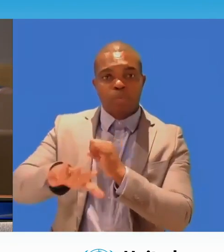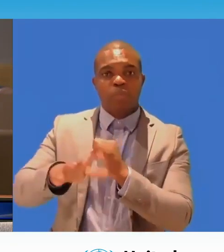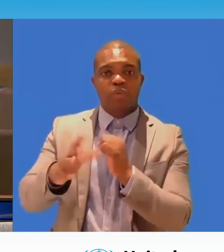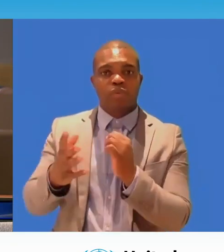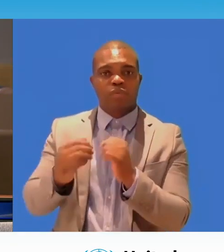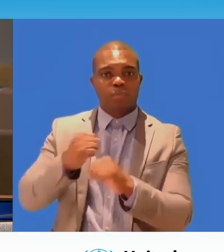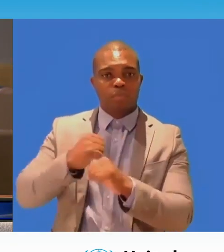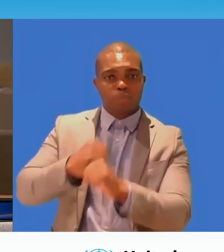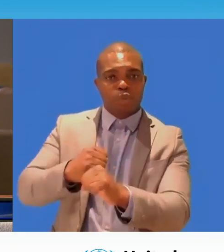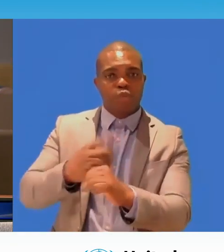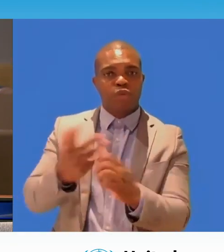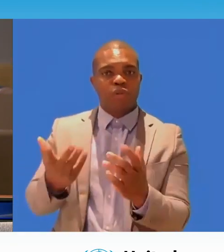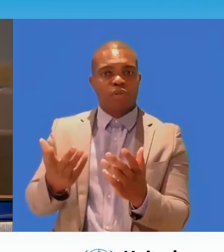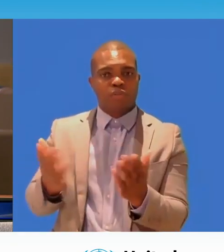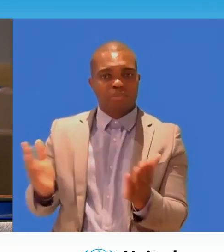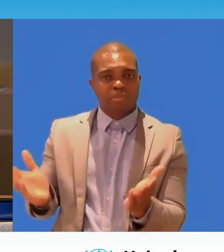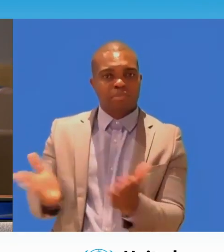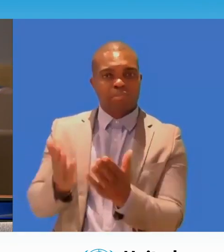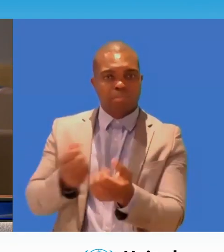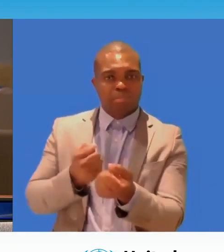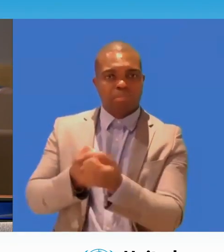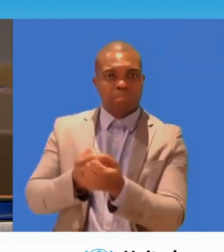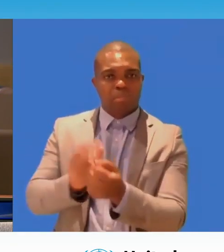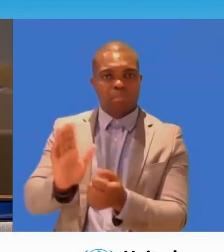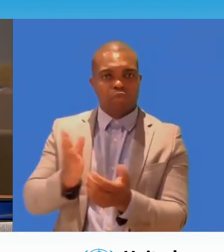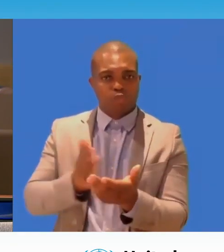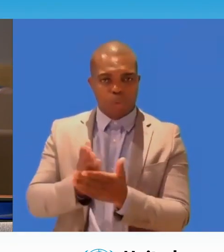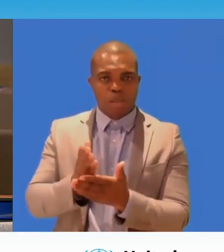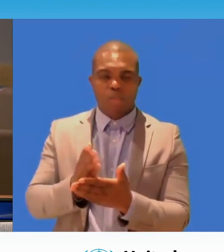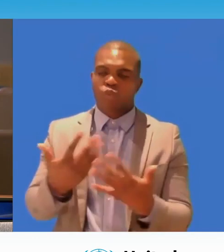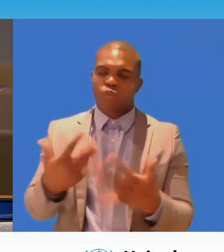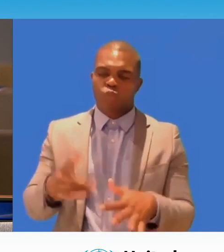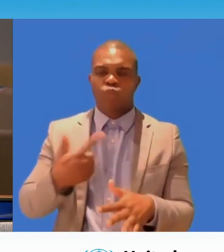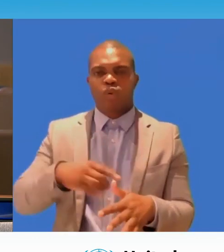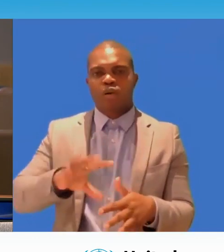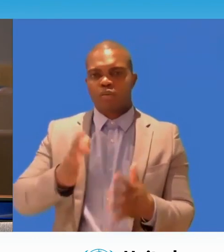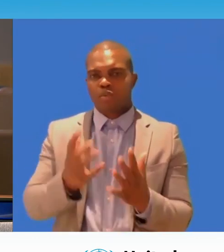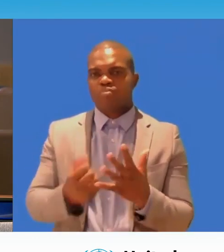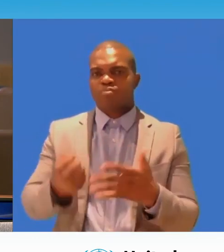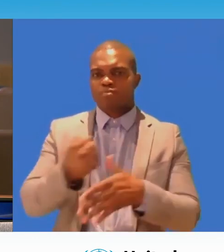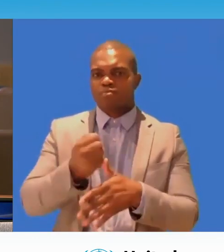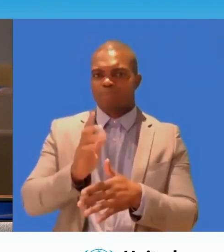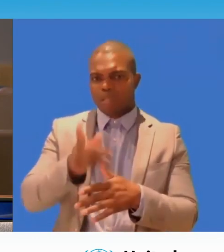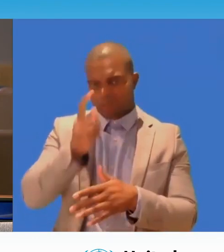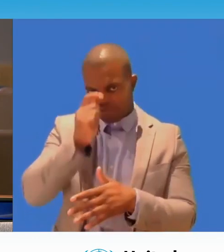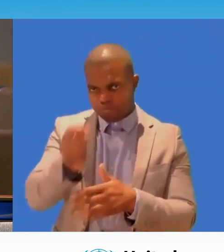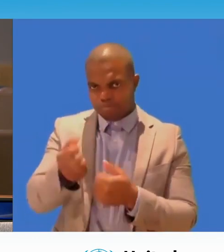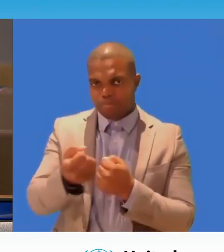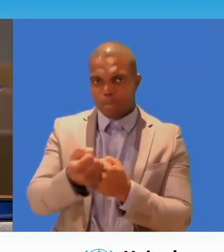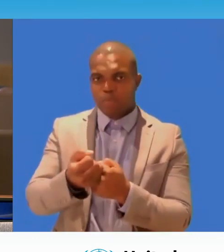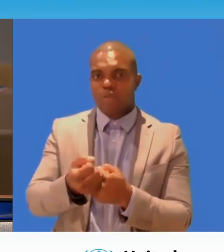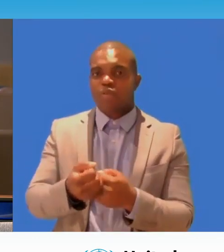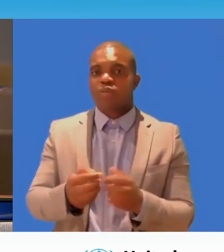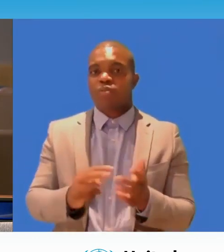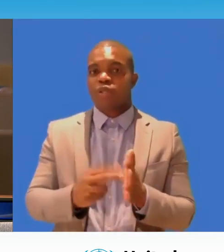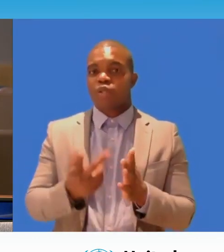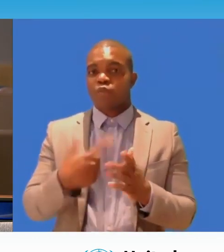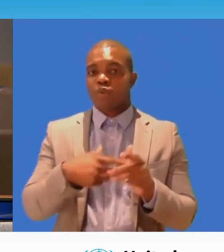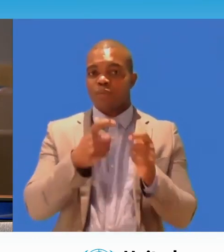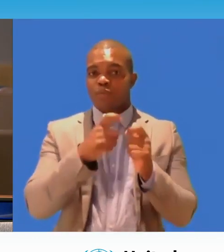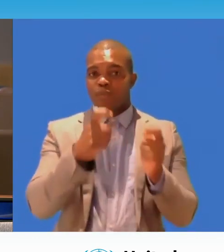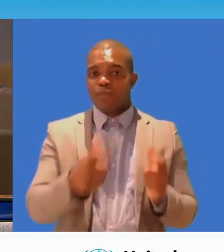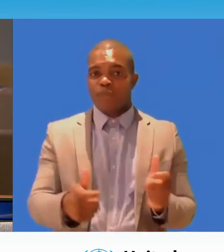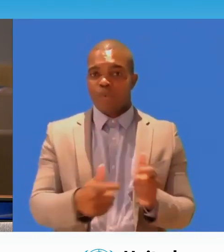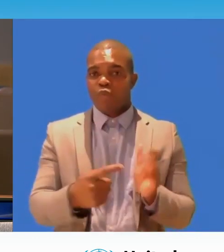framework aligned with CPD including law on person with disability in 2010 this provide